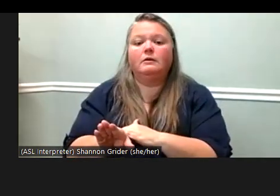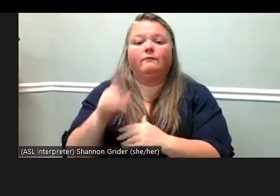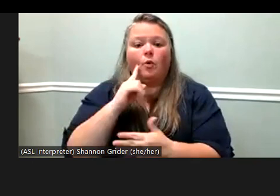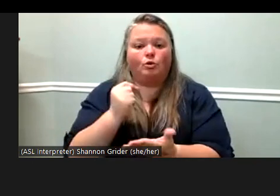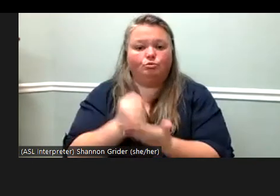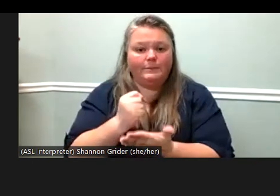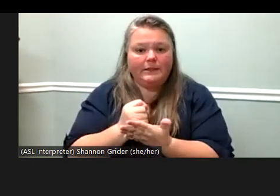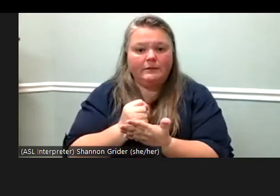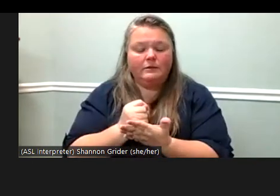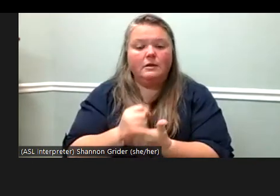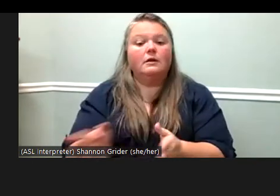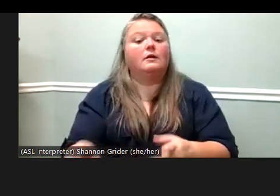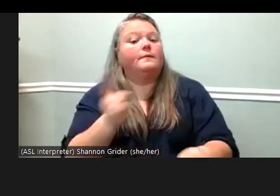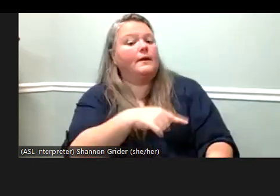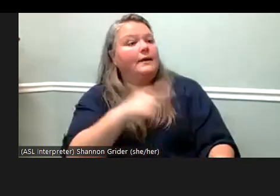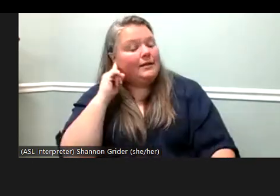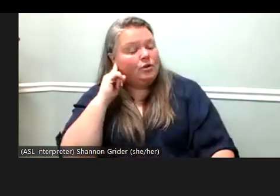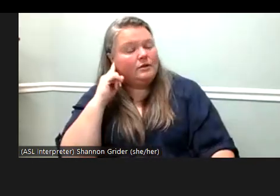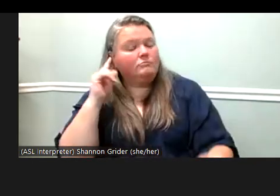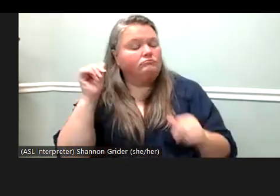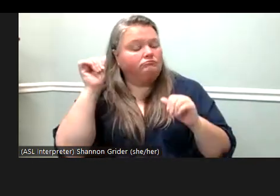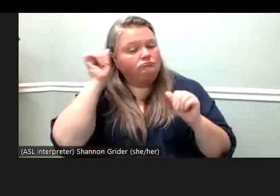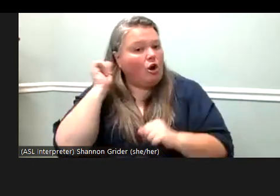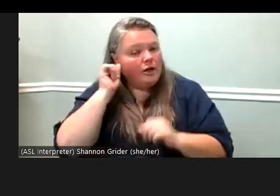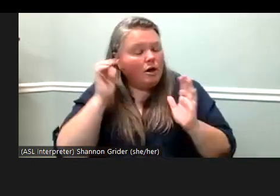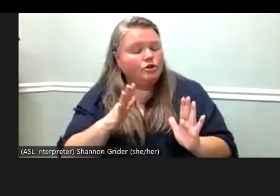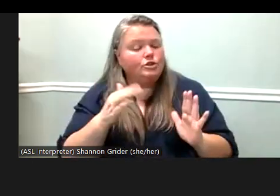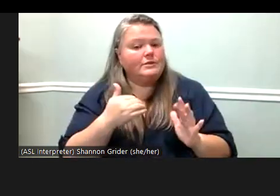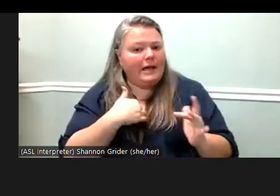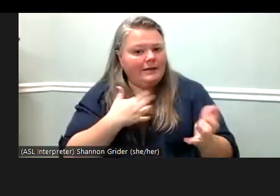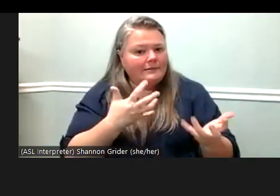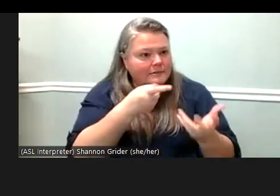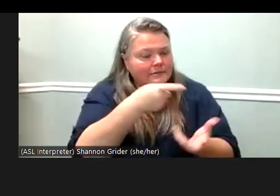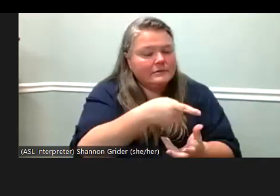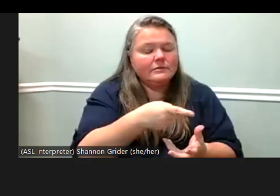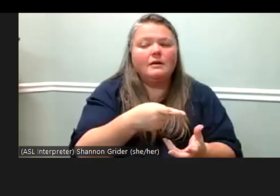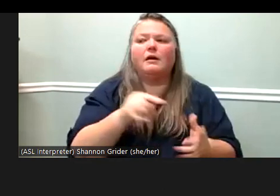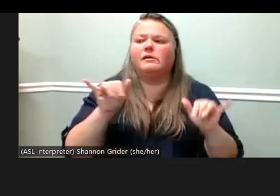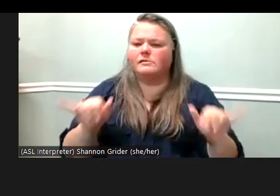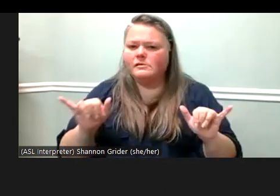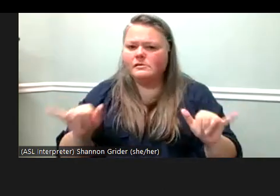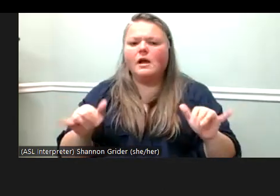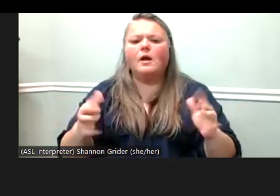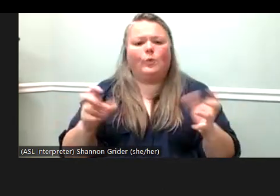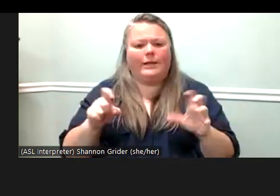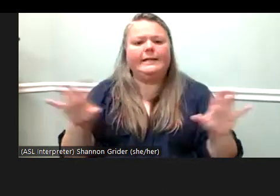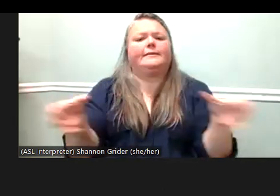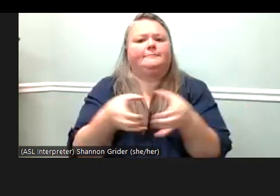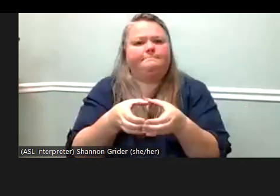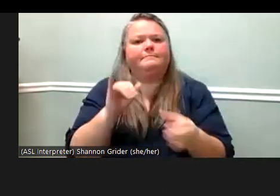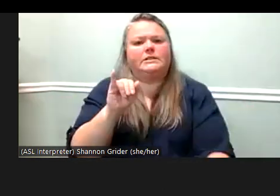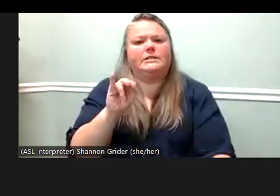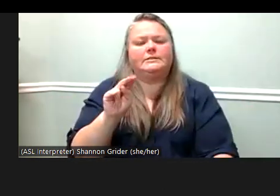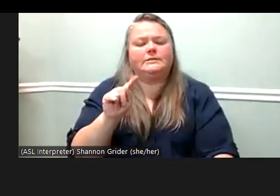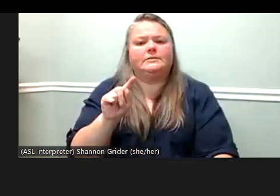WE ABSOLUTELY DO. I THINK ABOUT THE NEW HOUND DOOR, IF SOMEONE GOES IN TO GET TREATMENT FOR HEARING LOSS, AUDIOLOGISTS ARE LEARNING MORE AND MORE